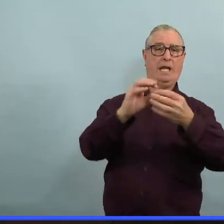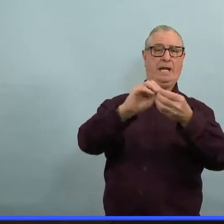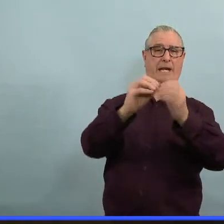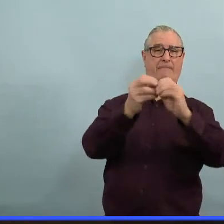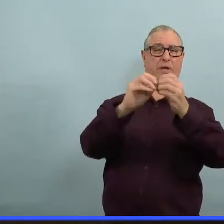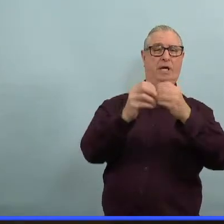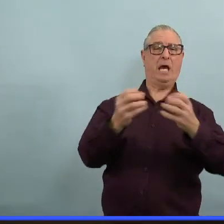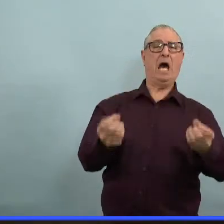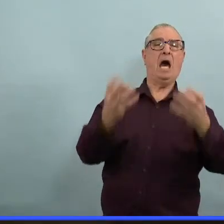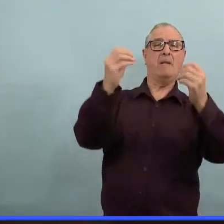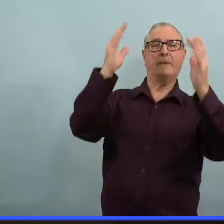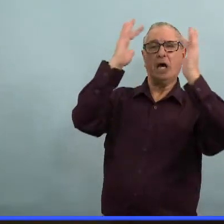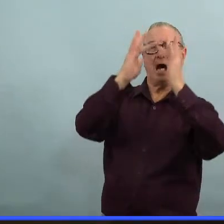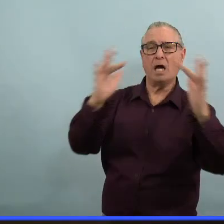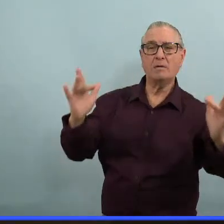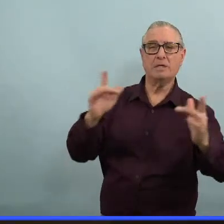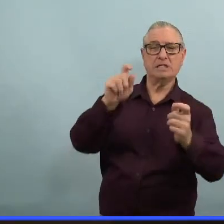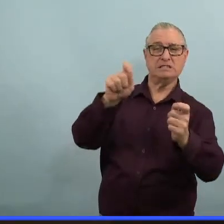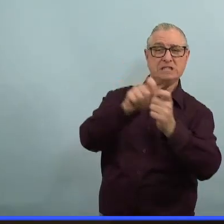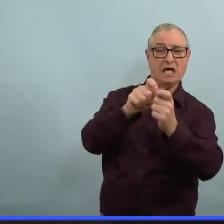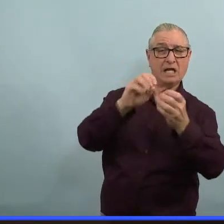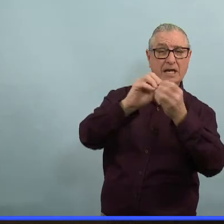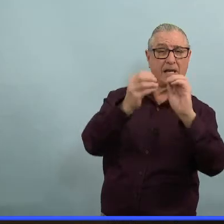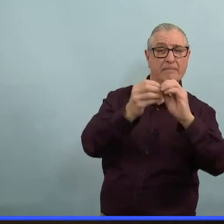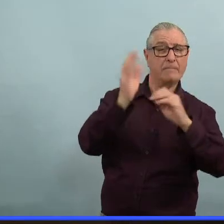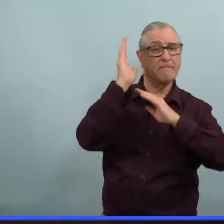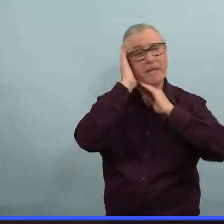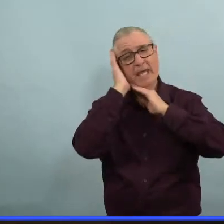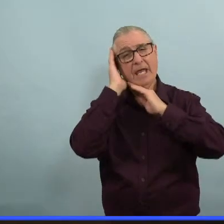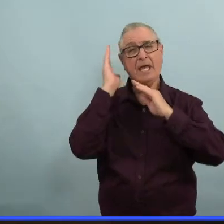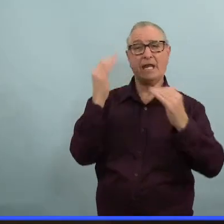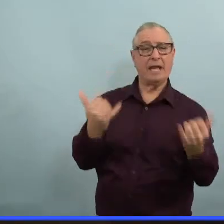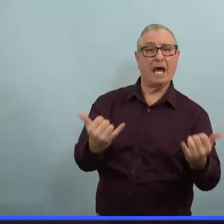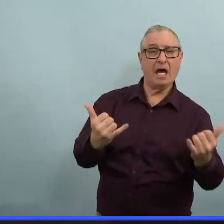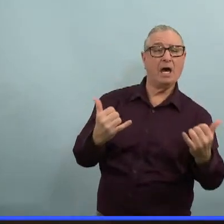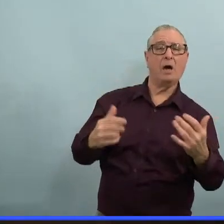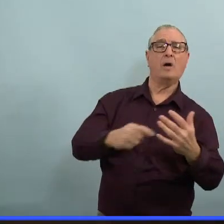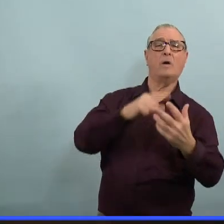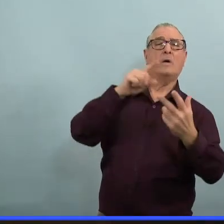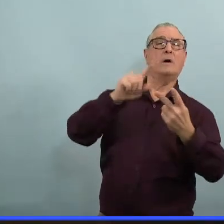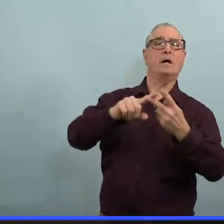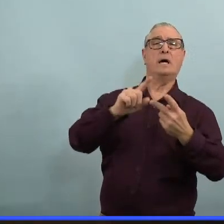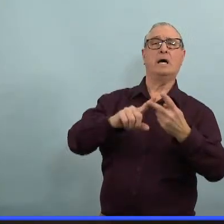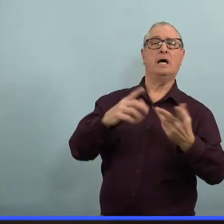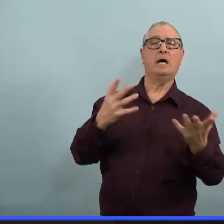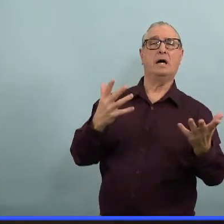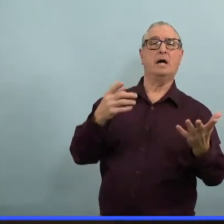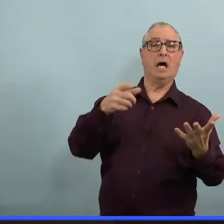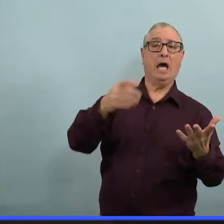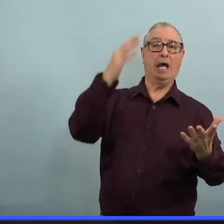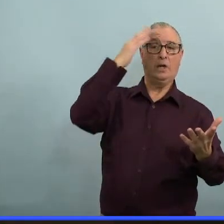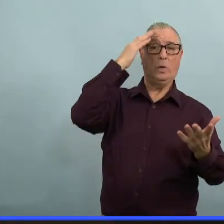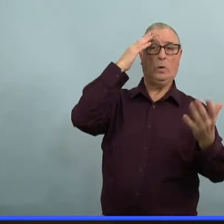week if that and of course now you're providing the uh you know with or because of type data um